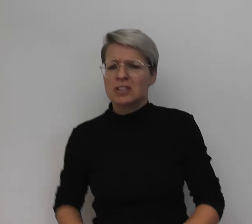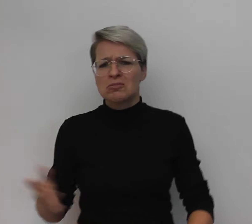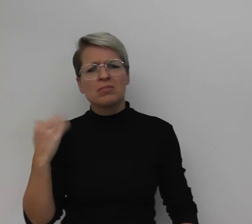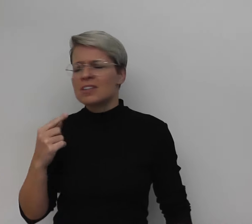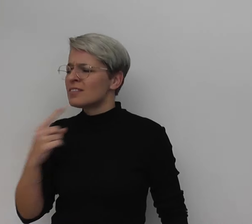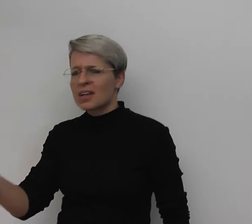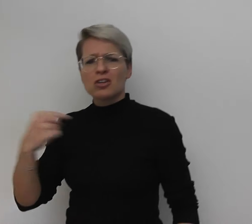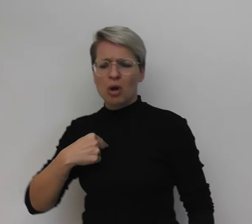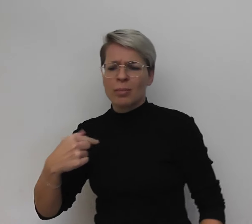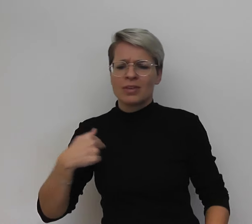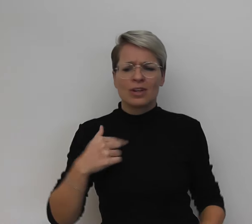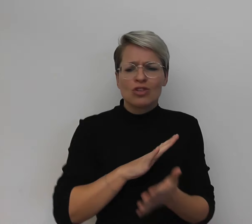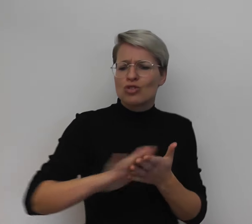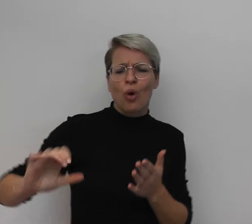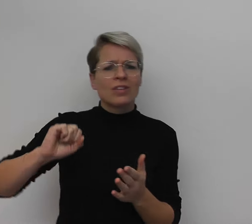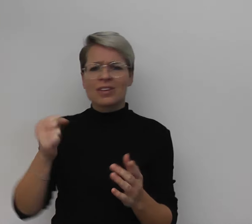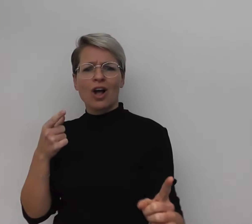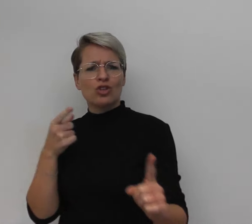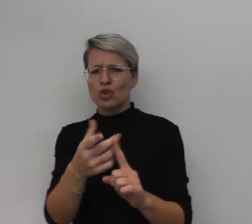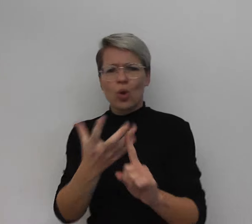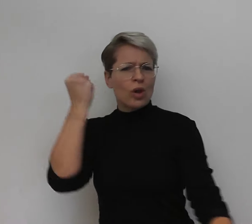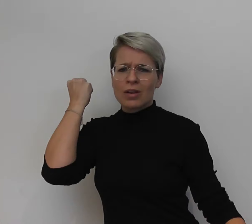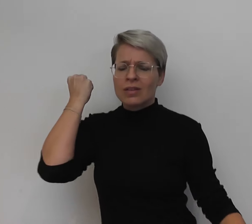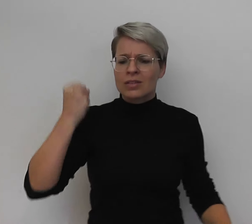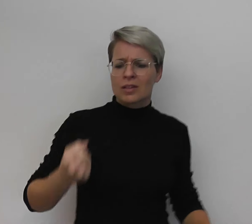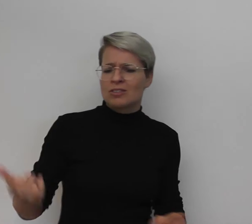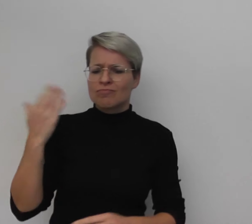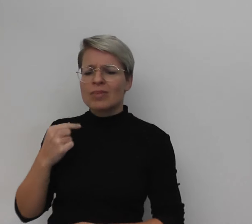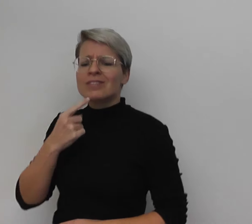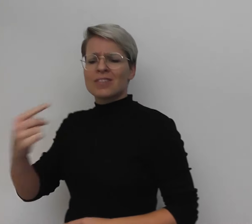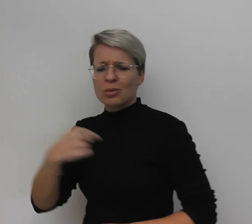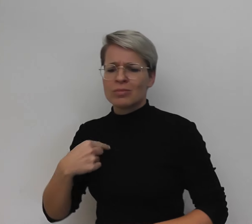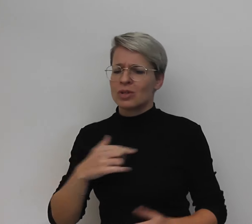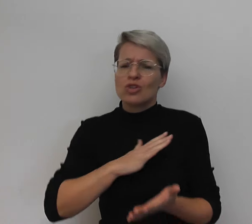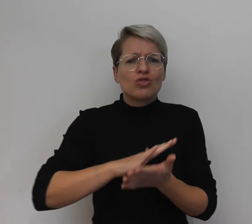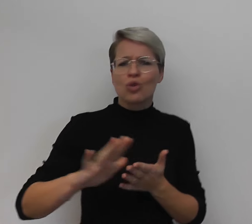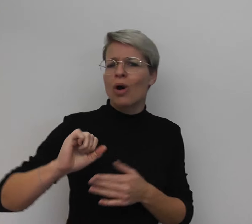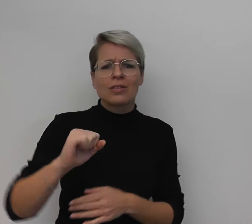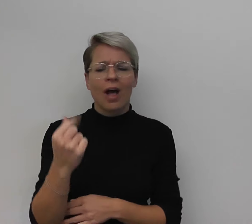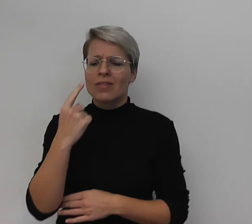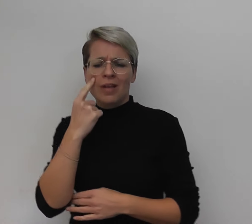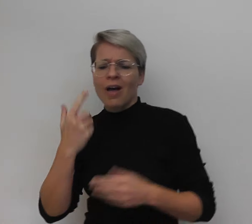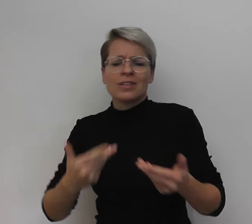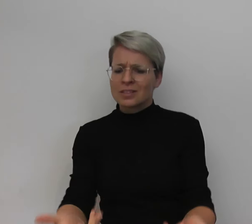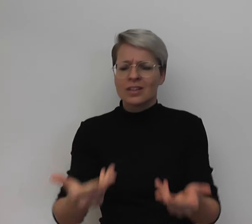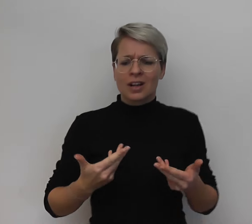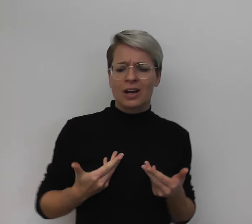That I was never gonna be somebody That I was never gonna feel light come around